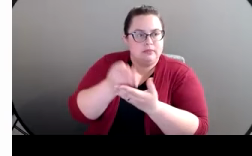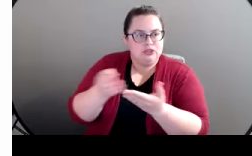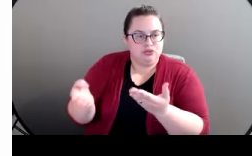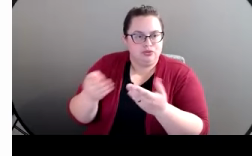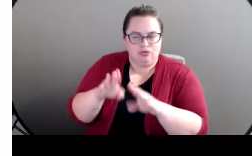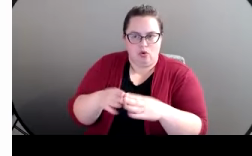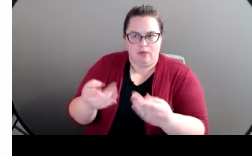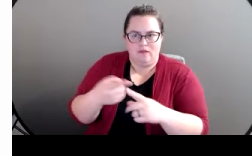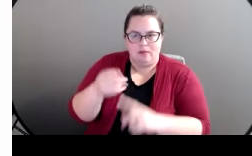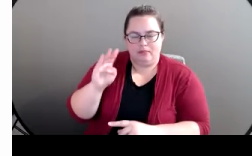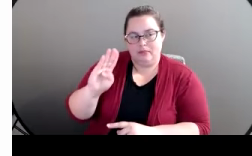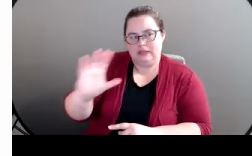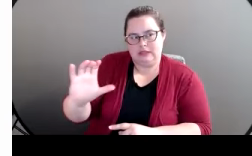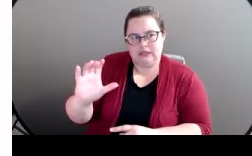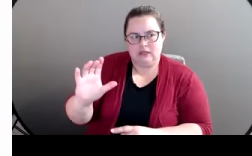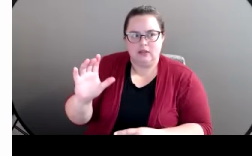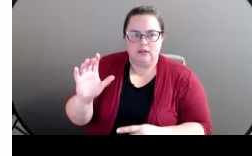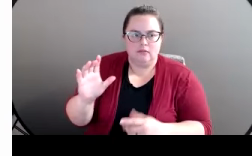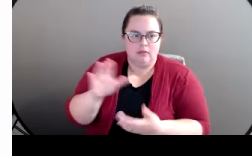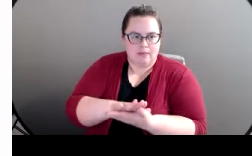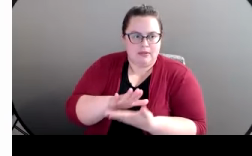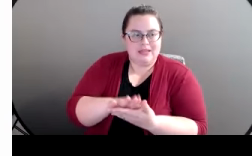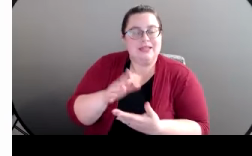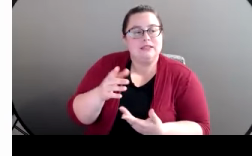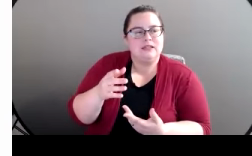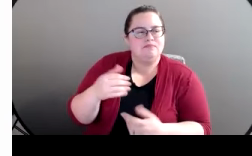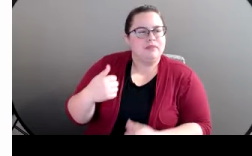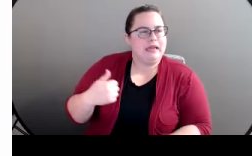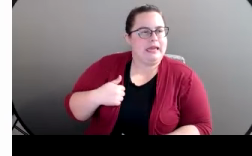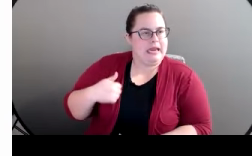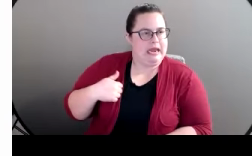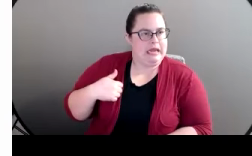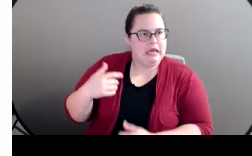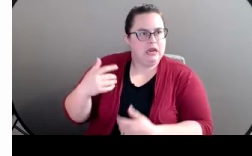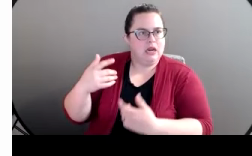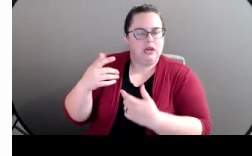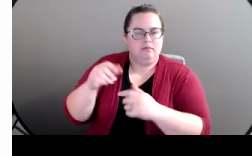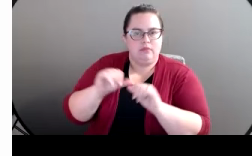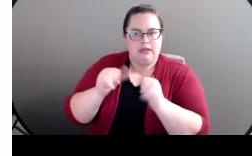It's a Canadian government agency that supports colleges and universities in Canada. Of course.